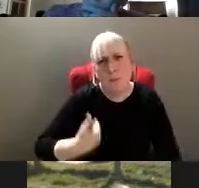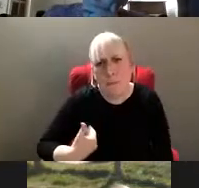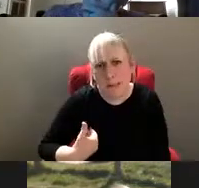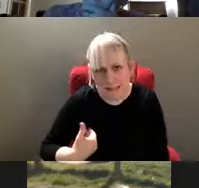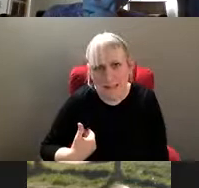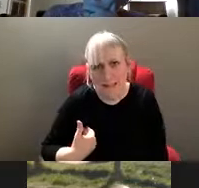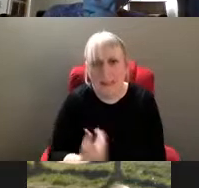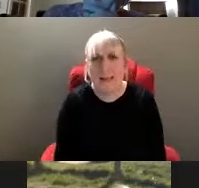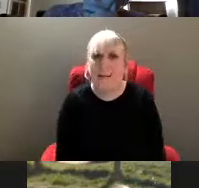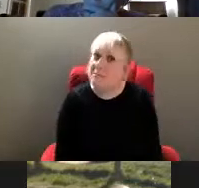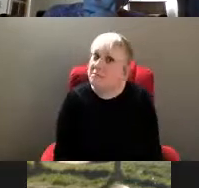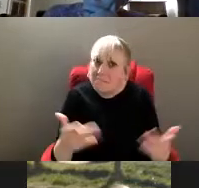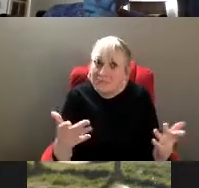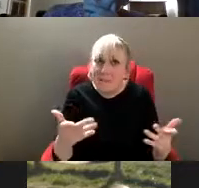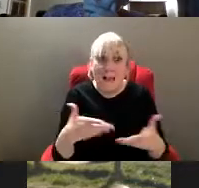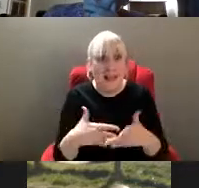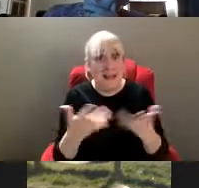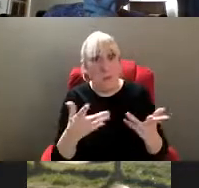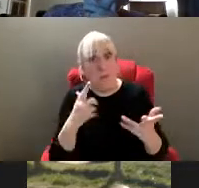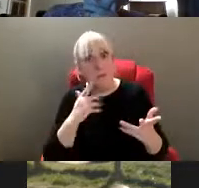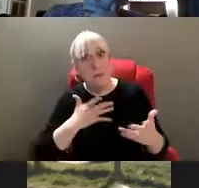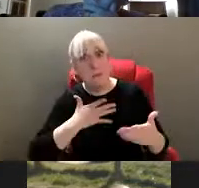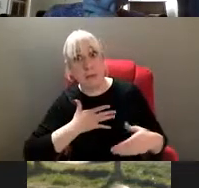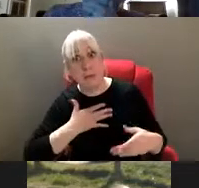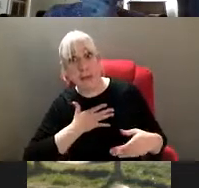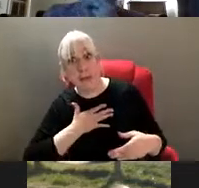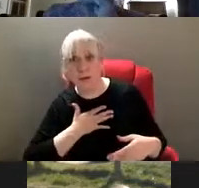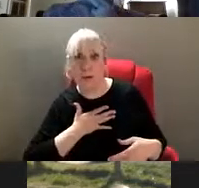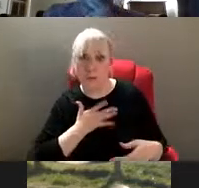is there anyone who would like to have a feedback how we can work together to share